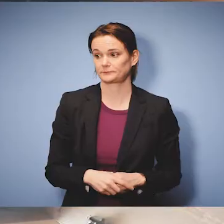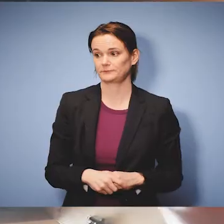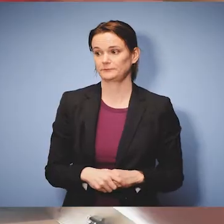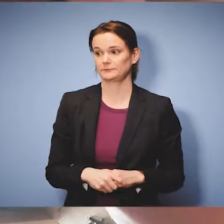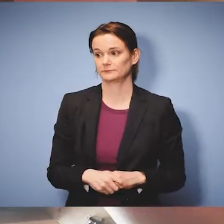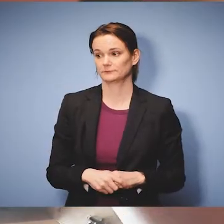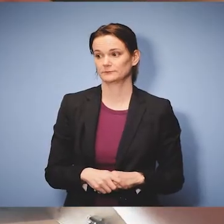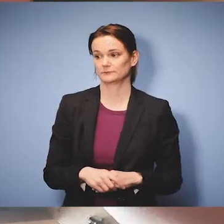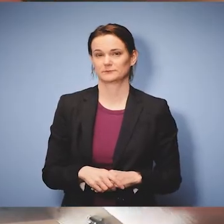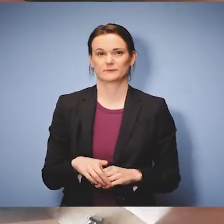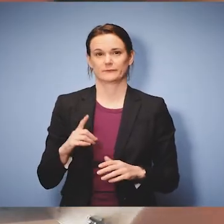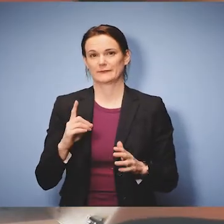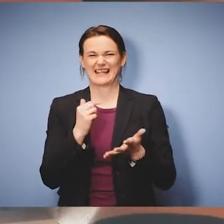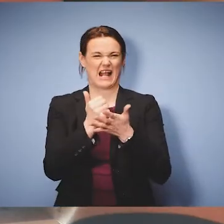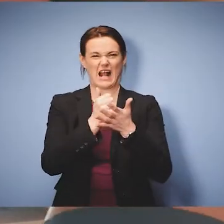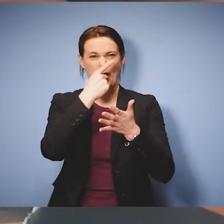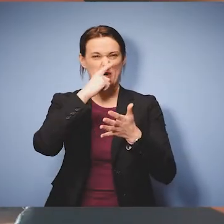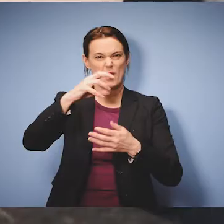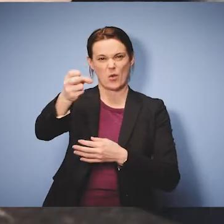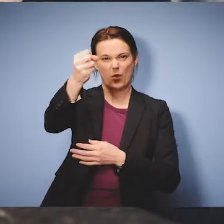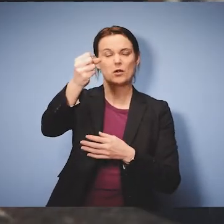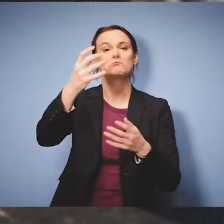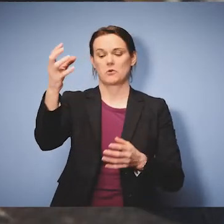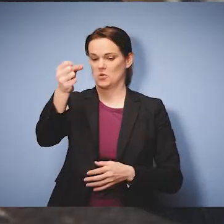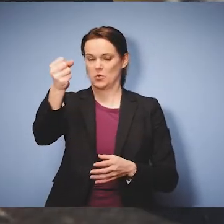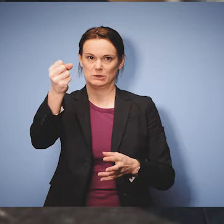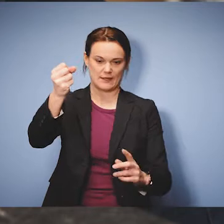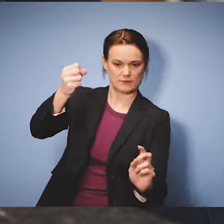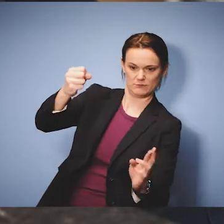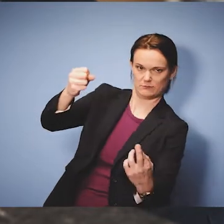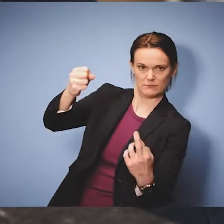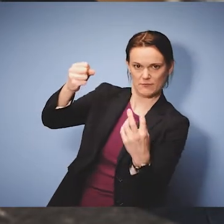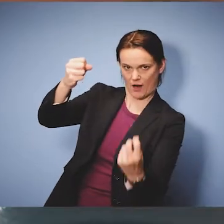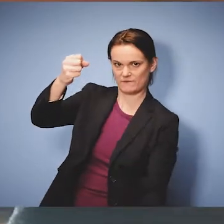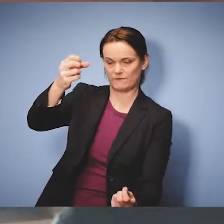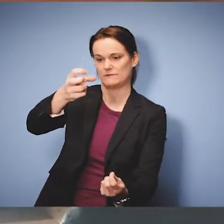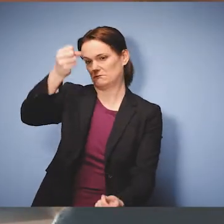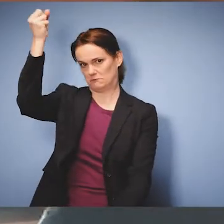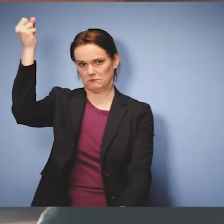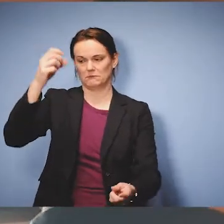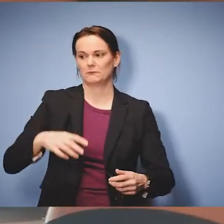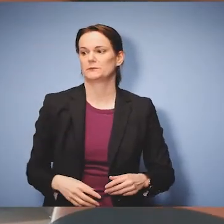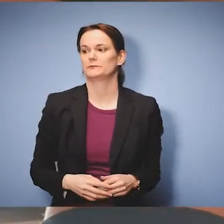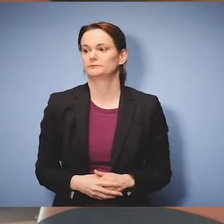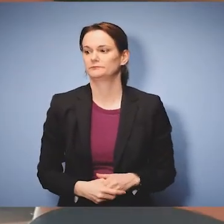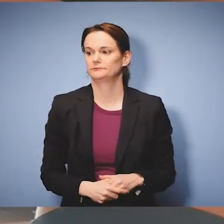Rhonda, would you mind holding that faucet while I loosen it down here? Sure can. Yeah, I'm just gonna loosen these set screws a bit.